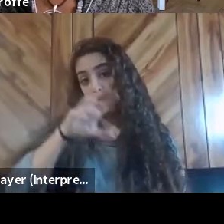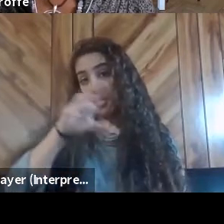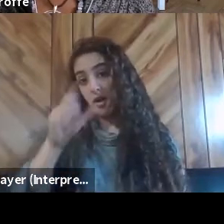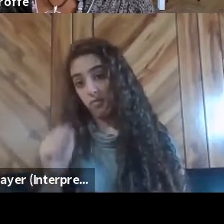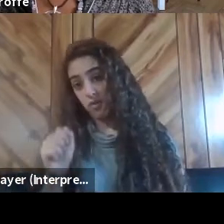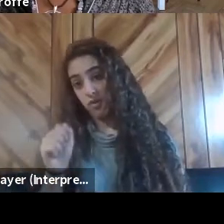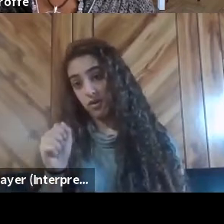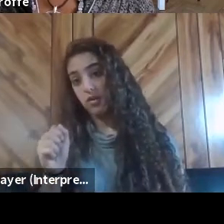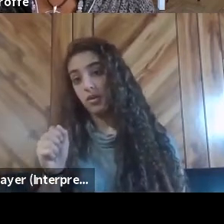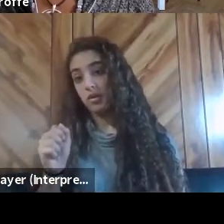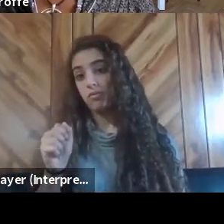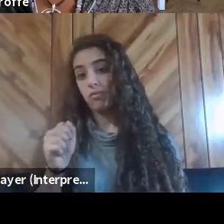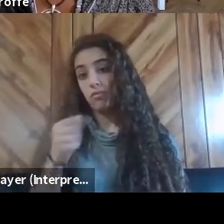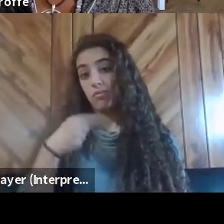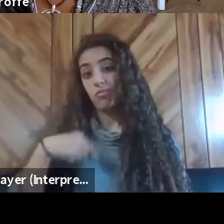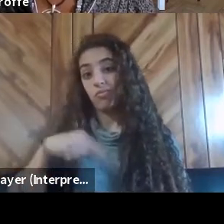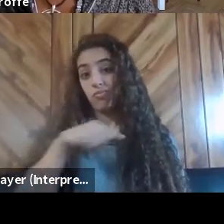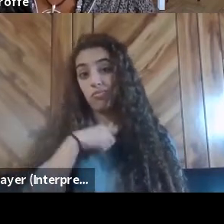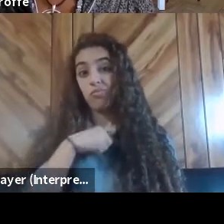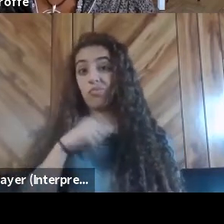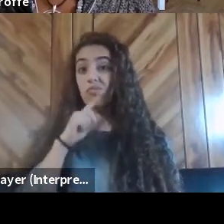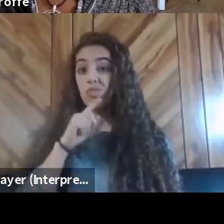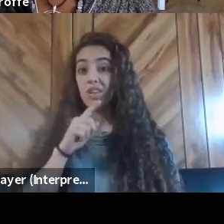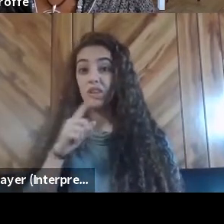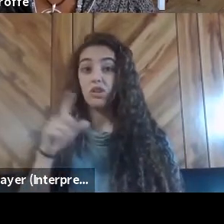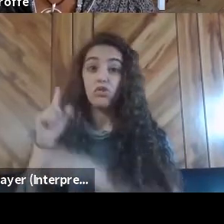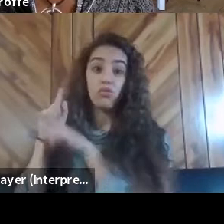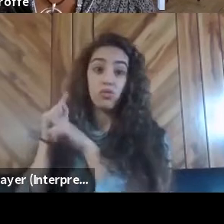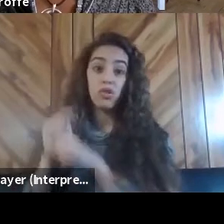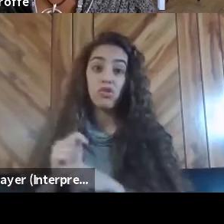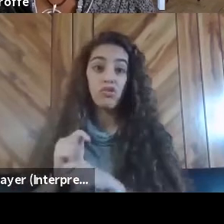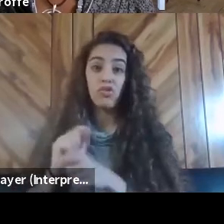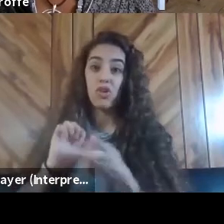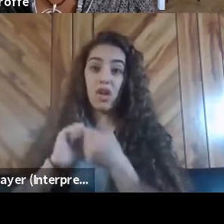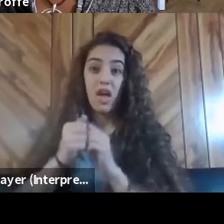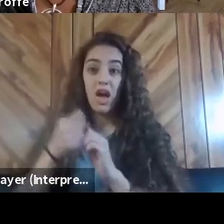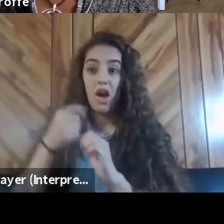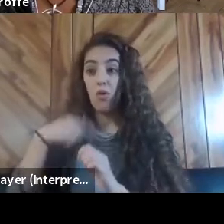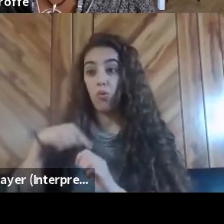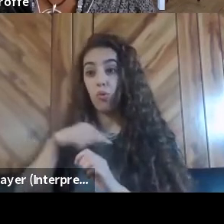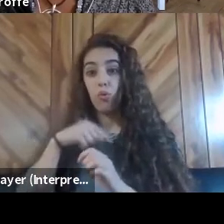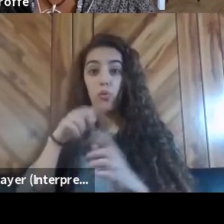traditionals in how we see things. And so how do you get